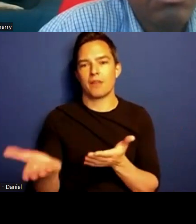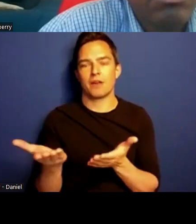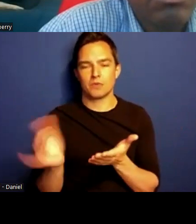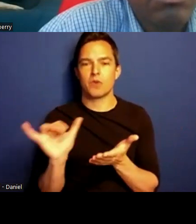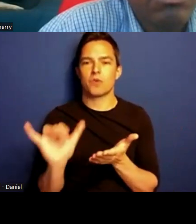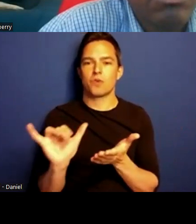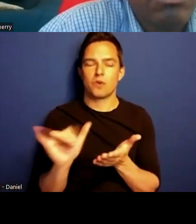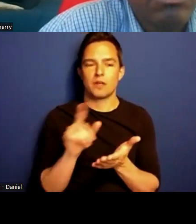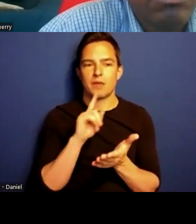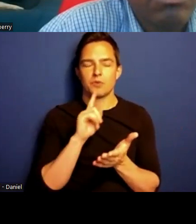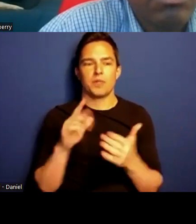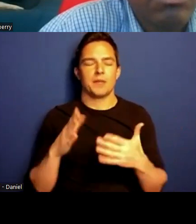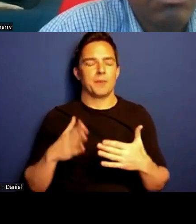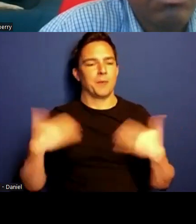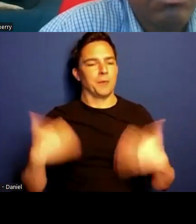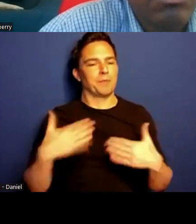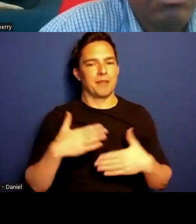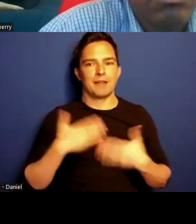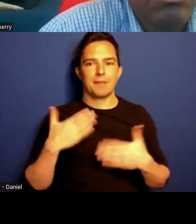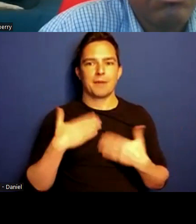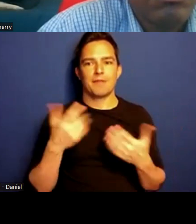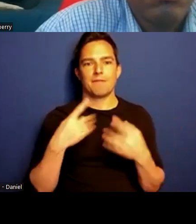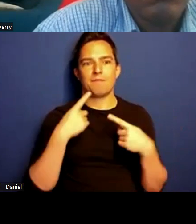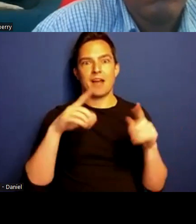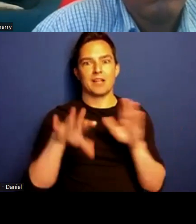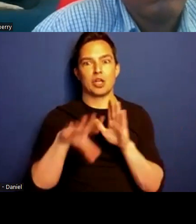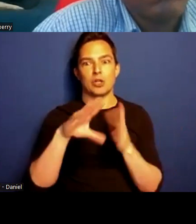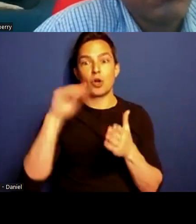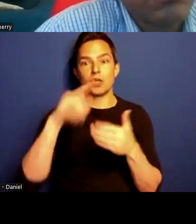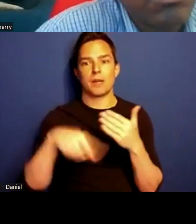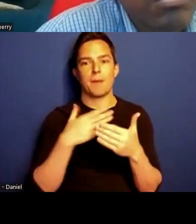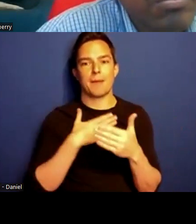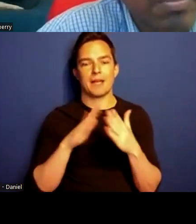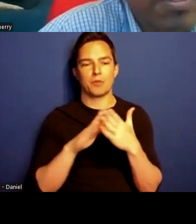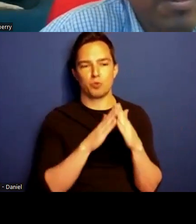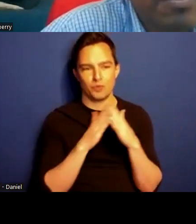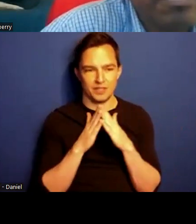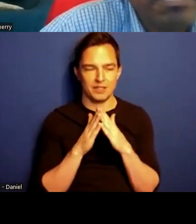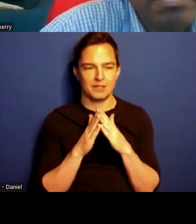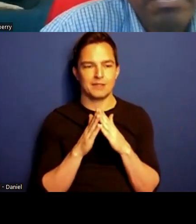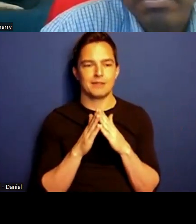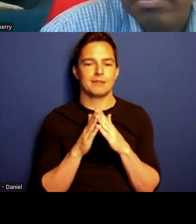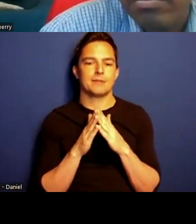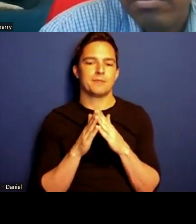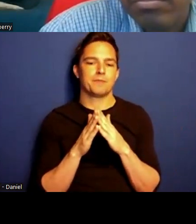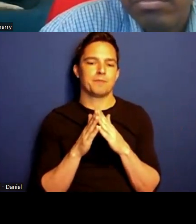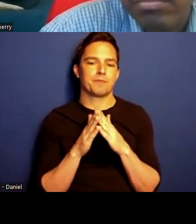super glad that I was finally learning about, you know, my community and having words to say what